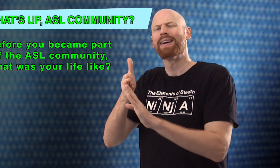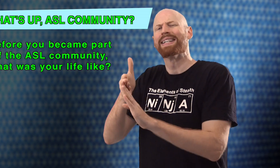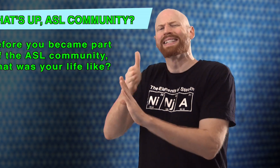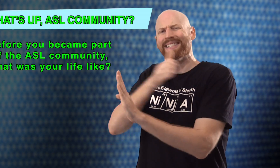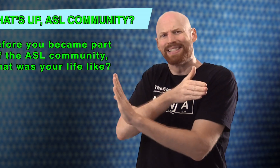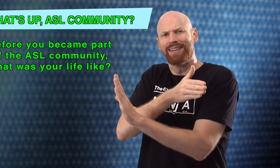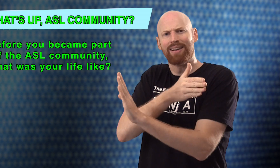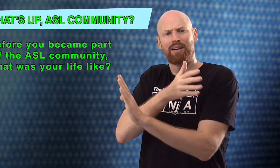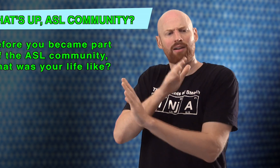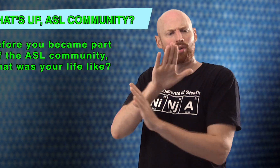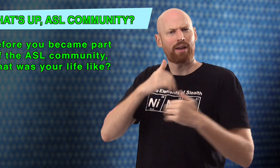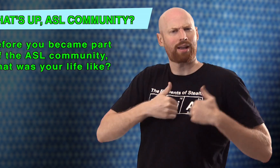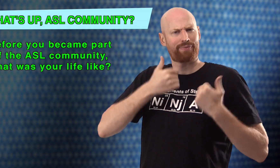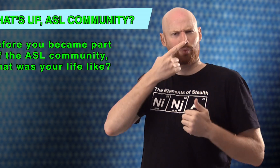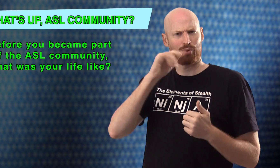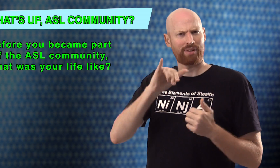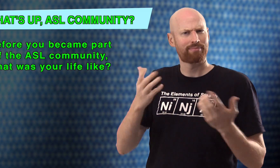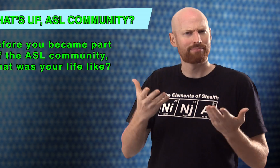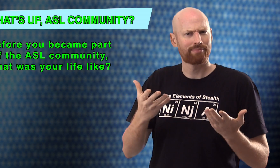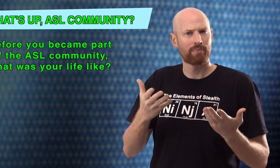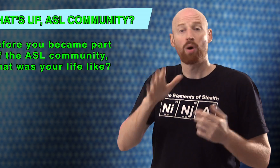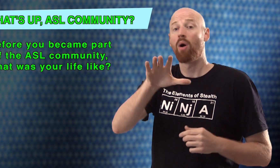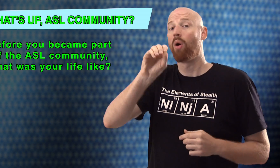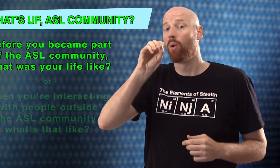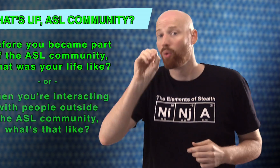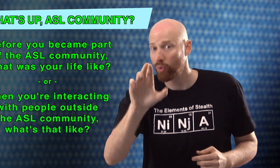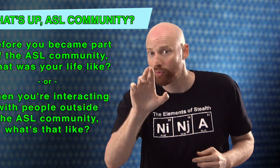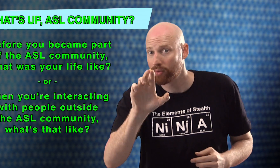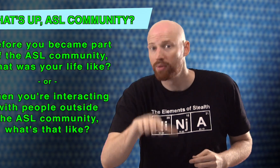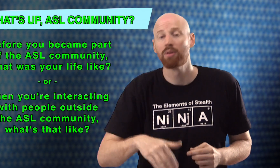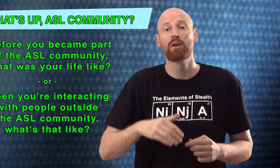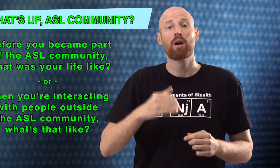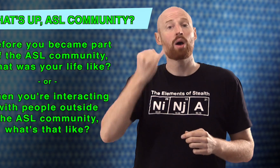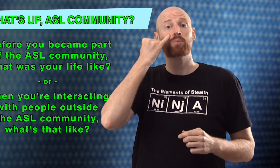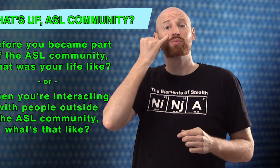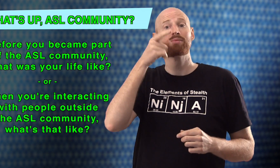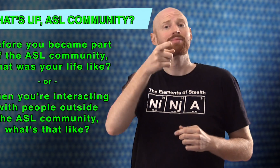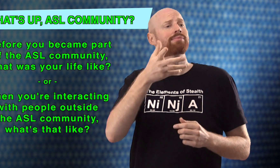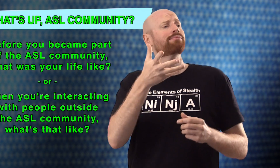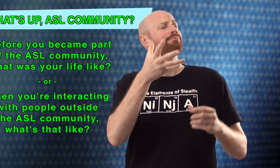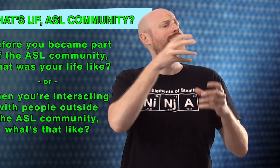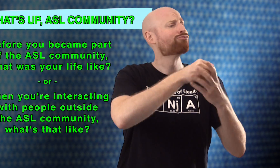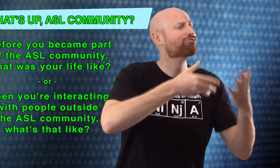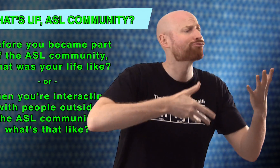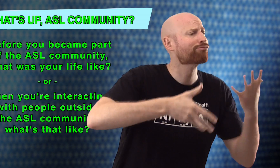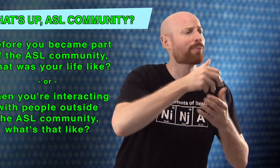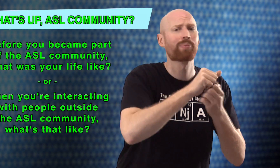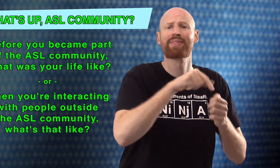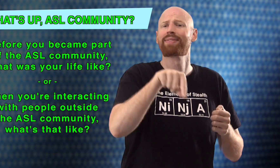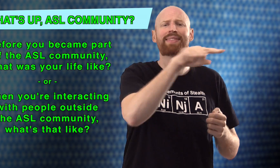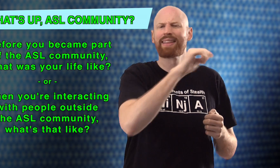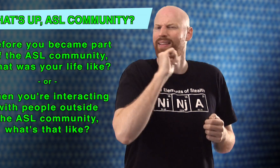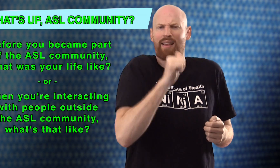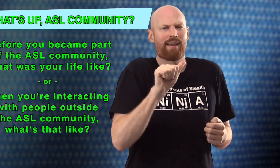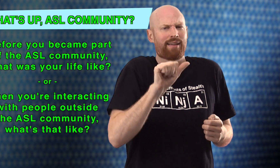the ASL Community, what did your life look like?" Or, "If you're interacting with people that were not a part of the